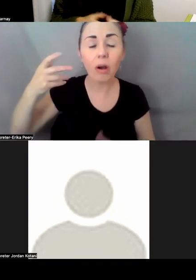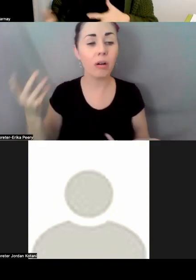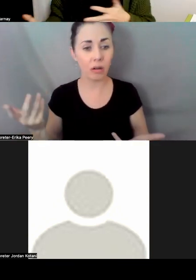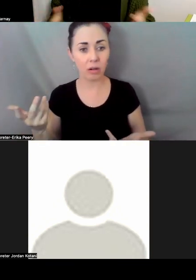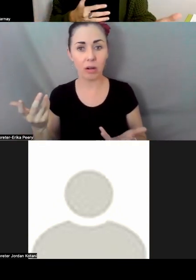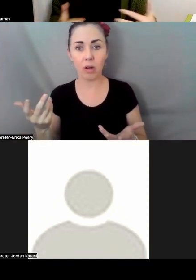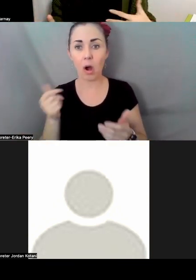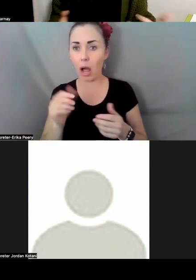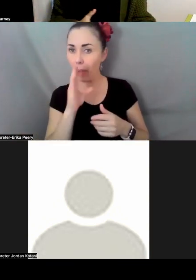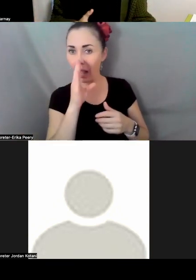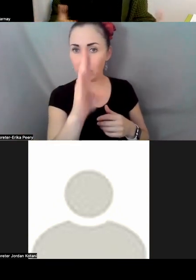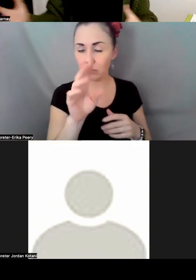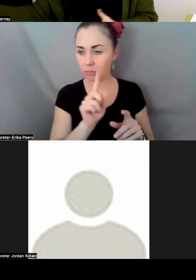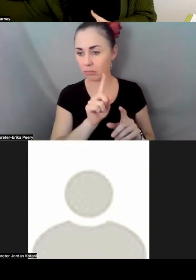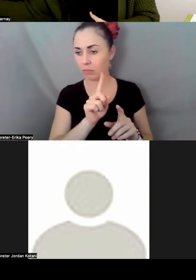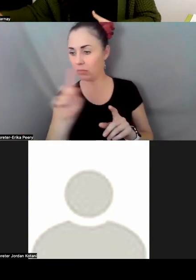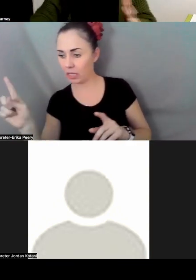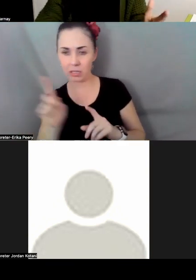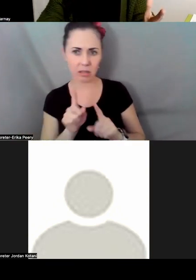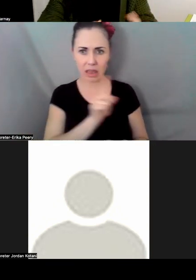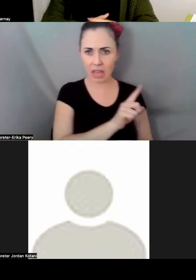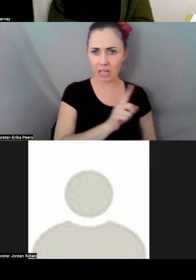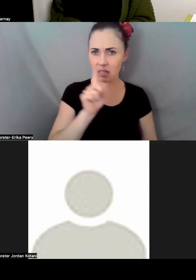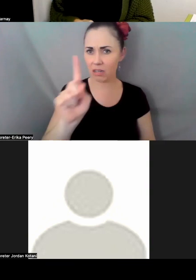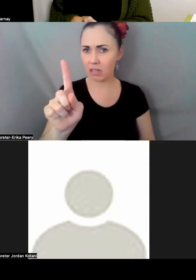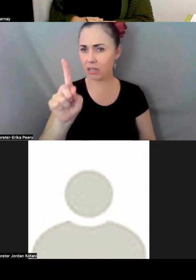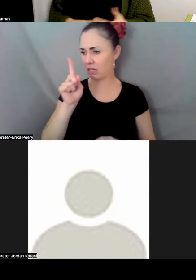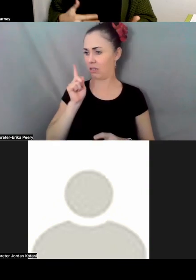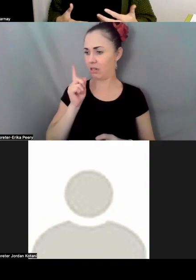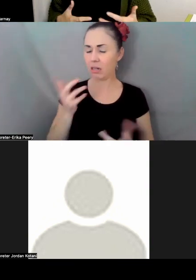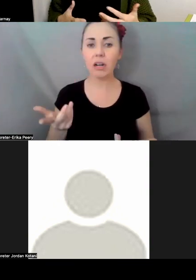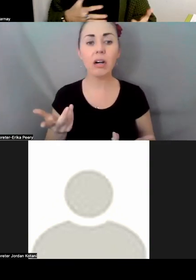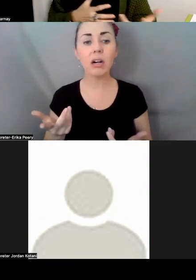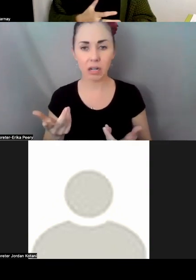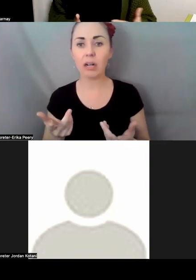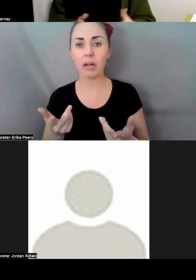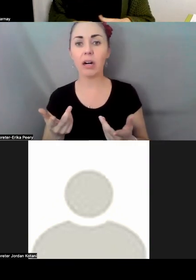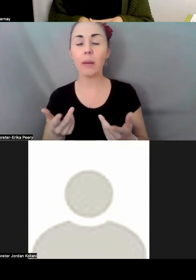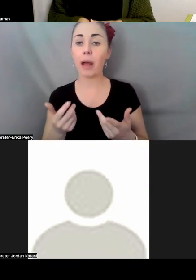direction am I going? Right direction or the wrong direction? This not only balance but coordination.